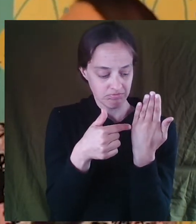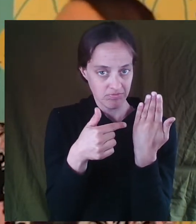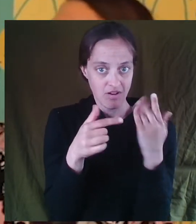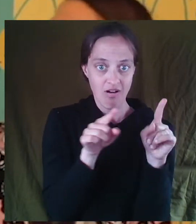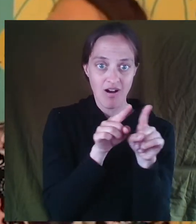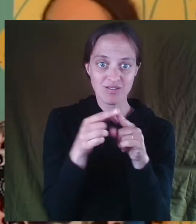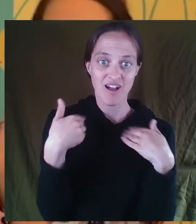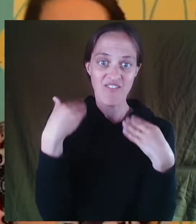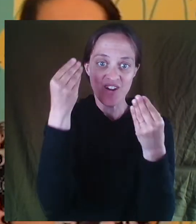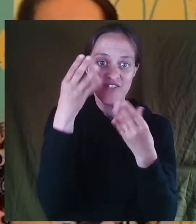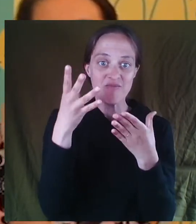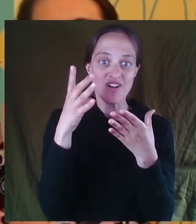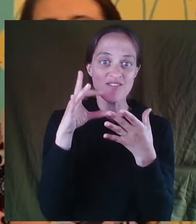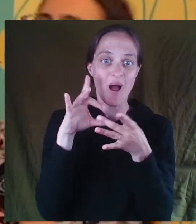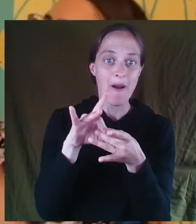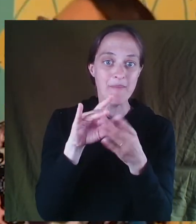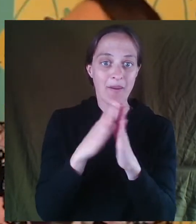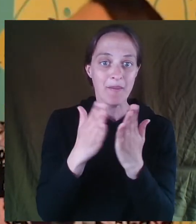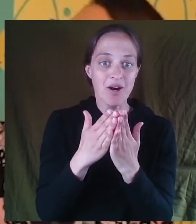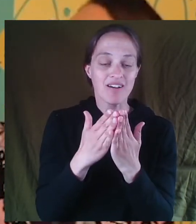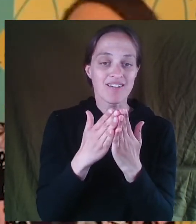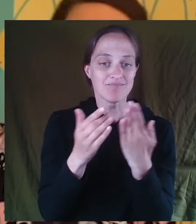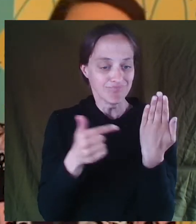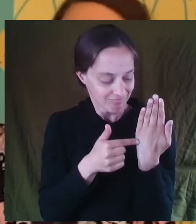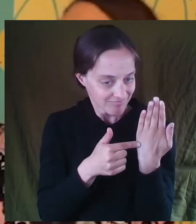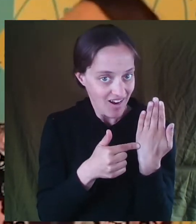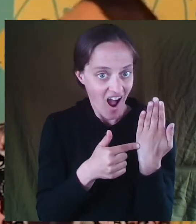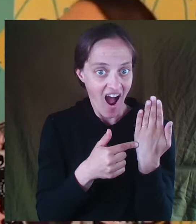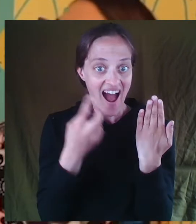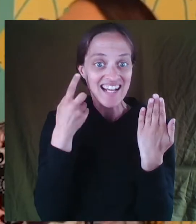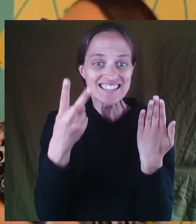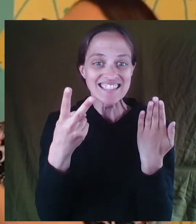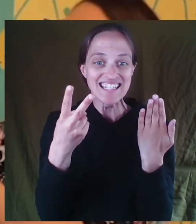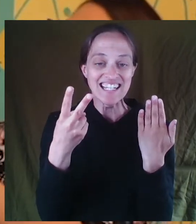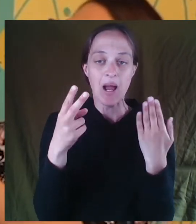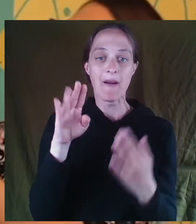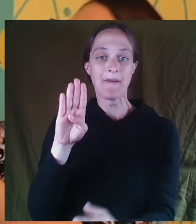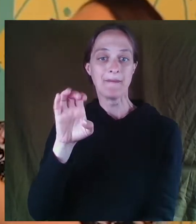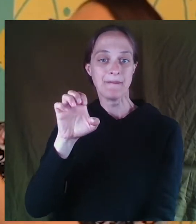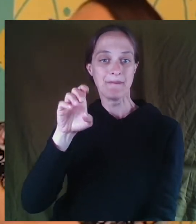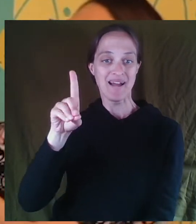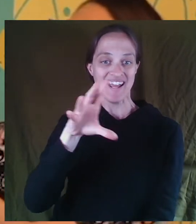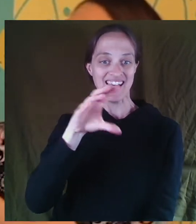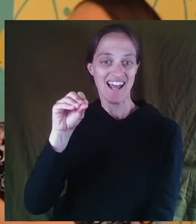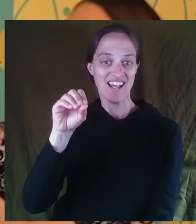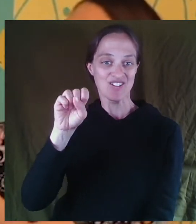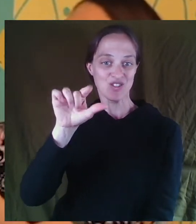On the back, it has information about the book. On the back, it says, "Bend and Stretch,"